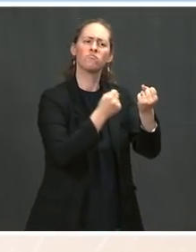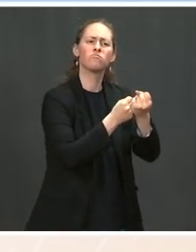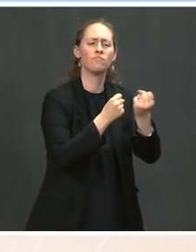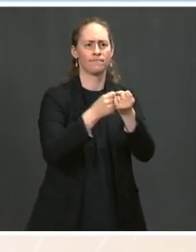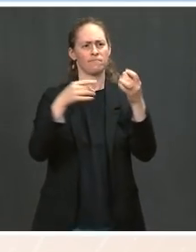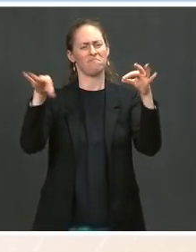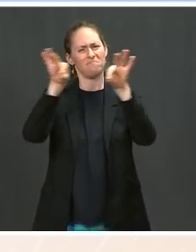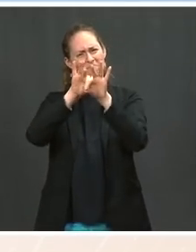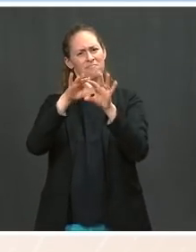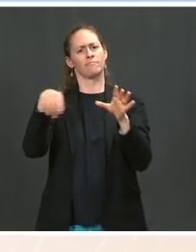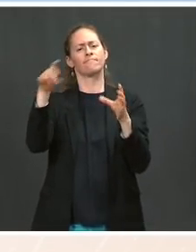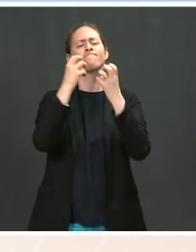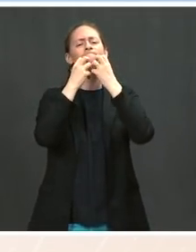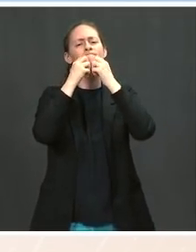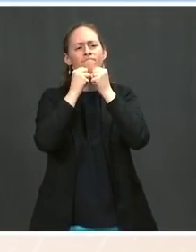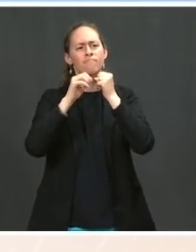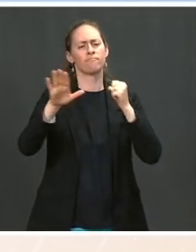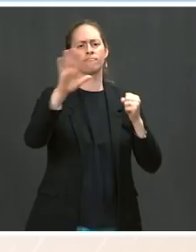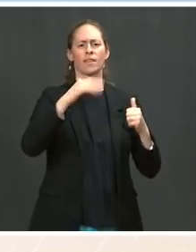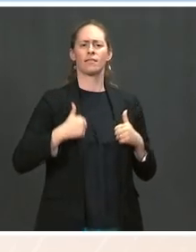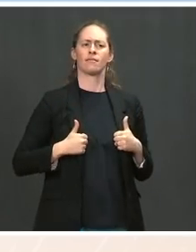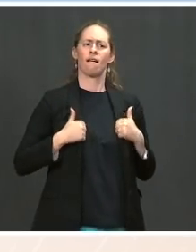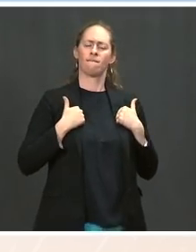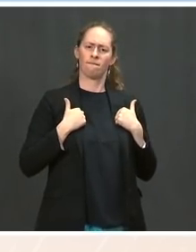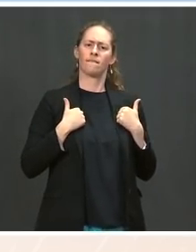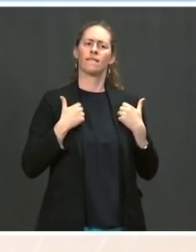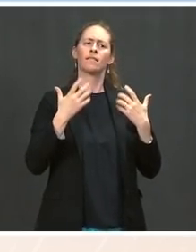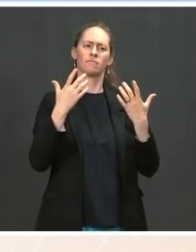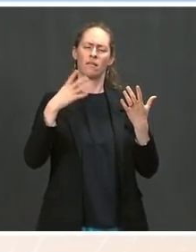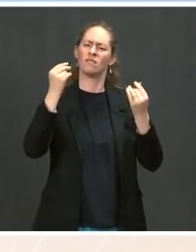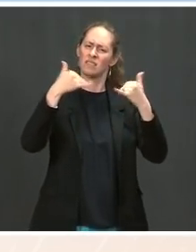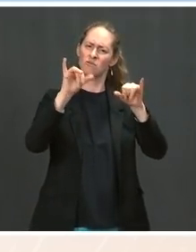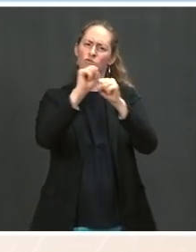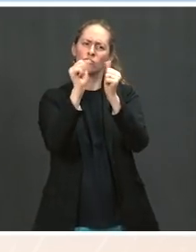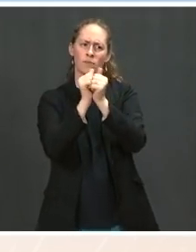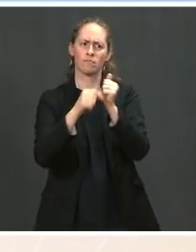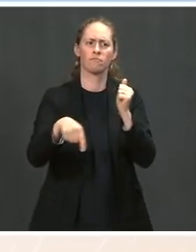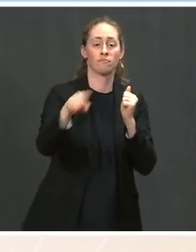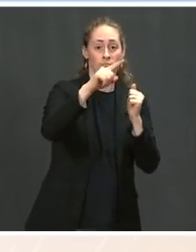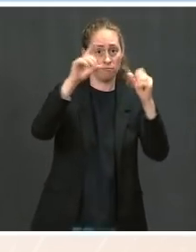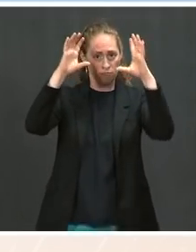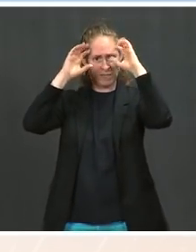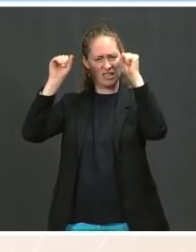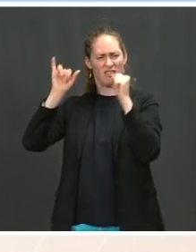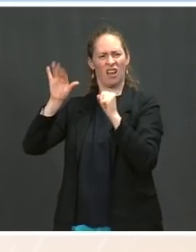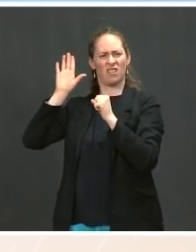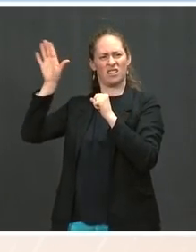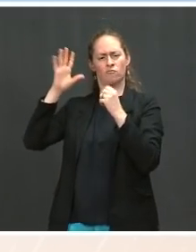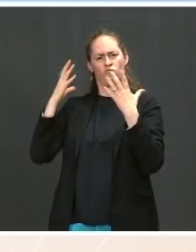So we are -- we will continue to be engaged. This is the President's assessment about whether having troops on the ground,